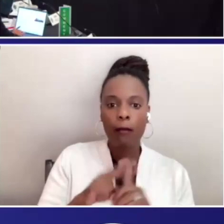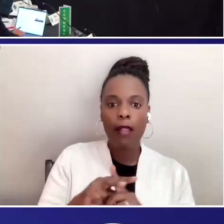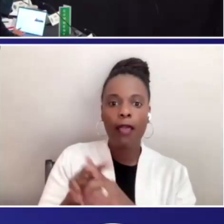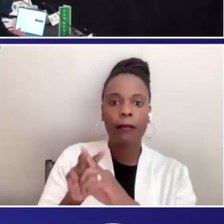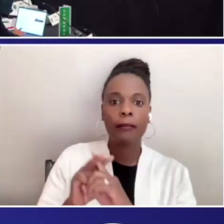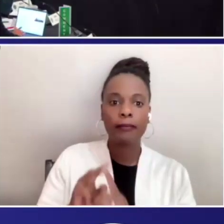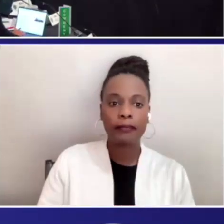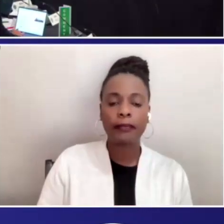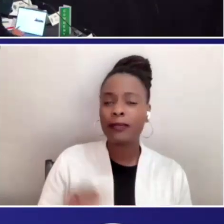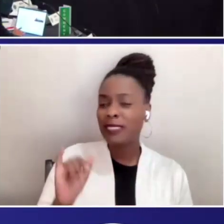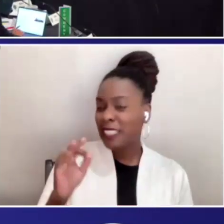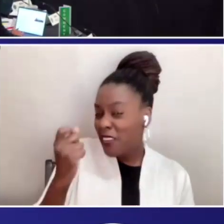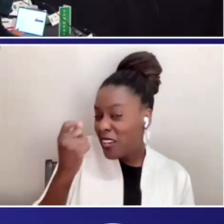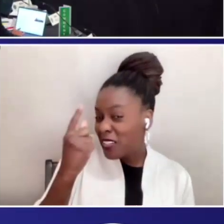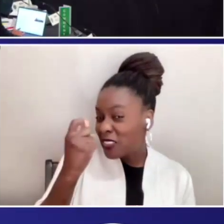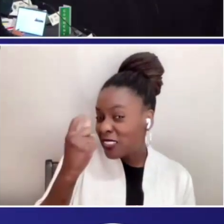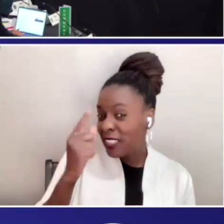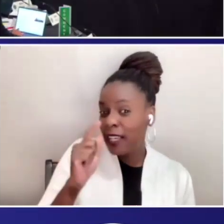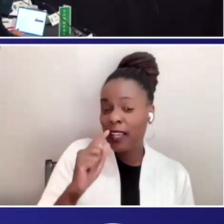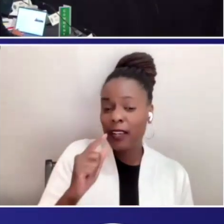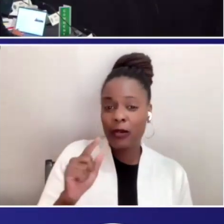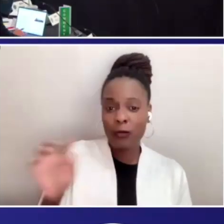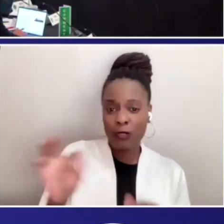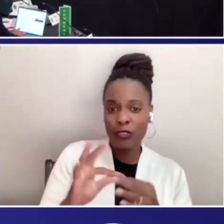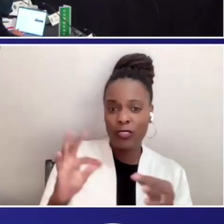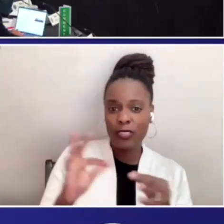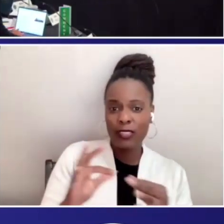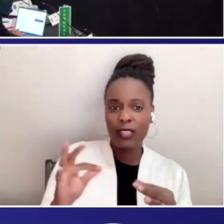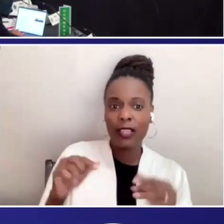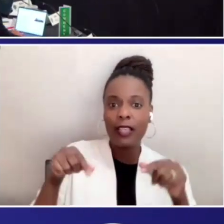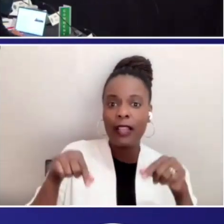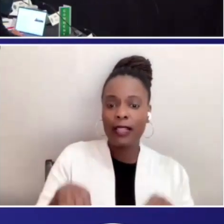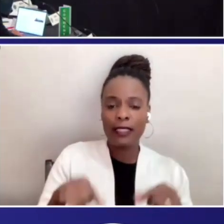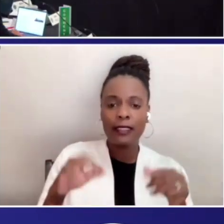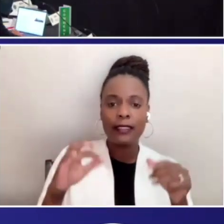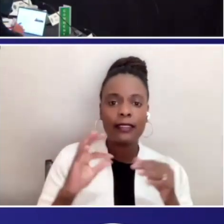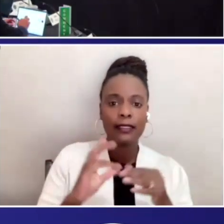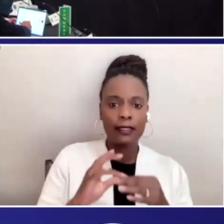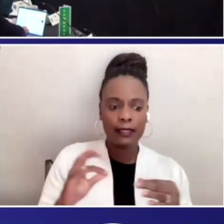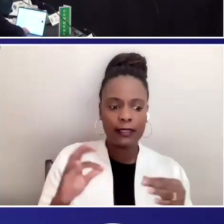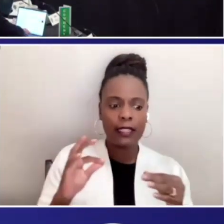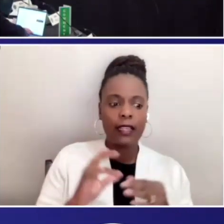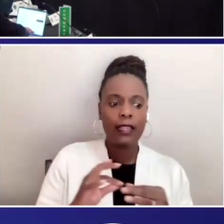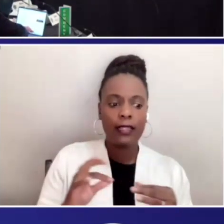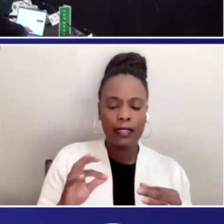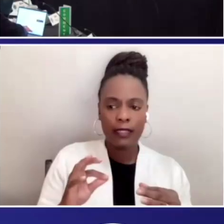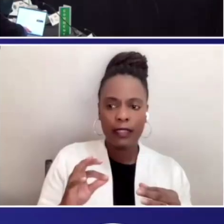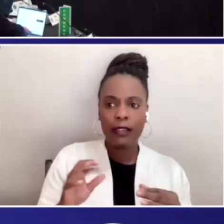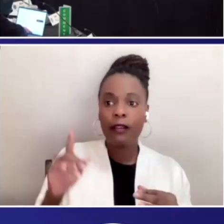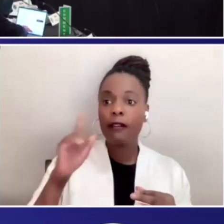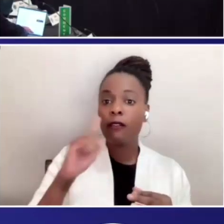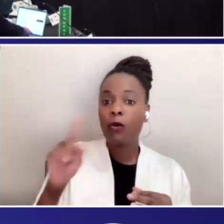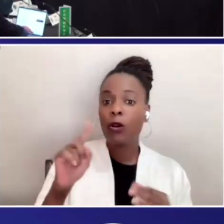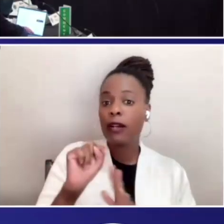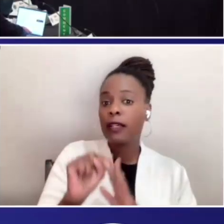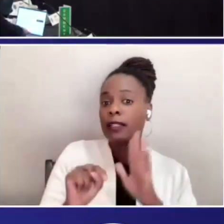question correctly, this is telling us that for periods of enrollment beginning on or